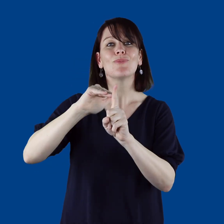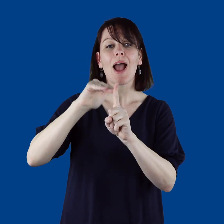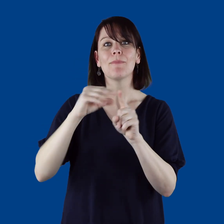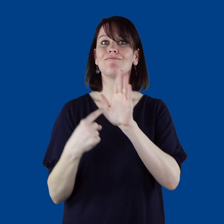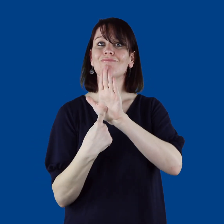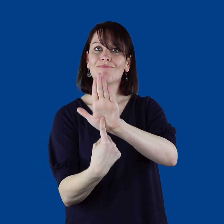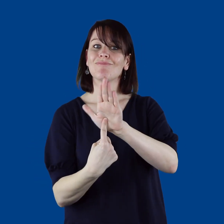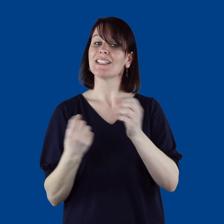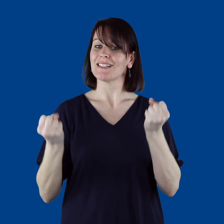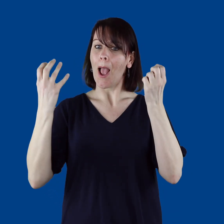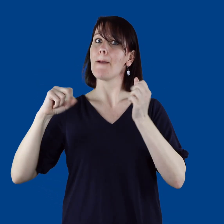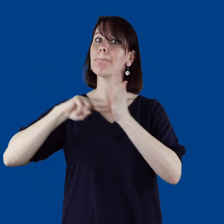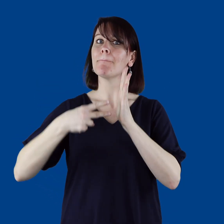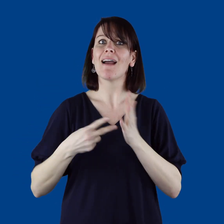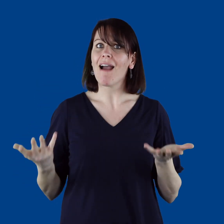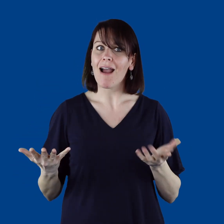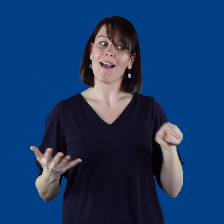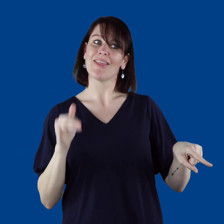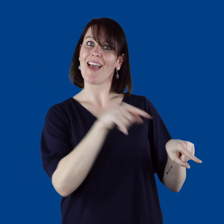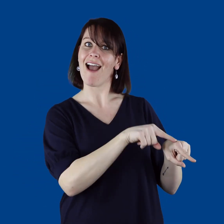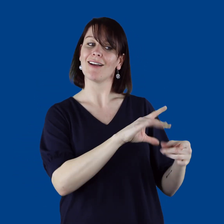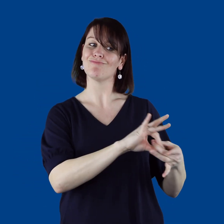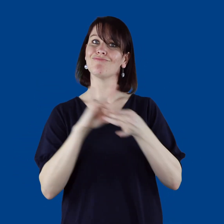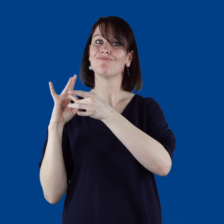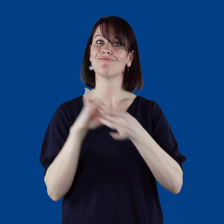them with a visual prompt and the representation of the item. You're showing them that the